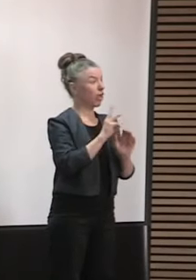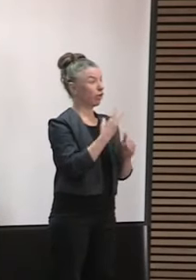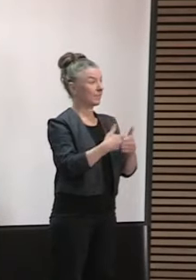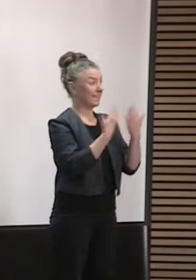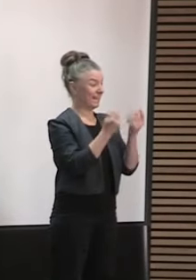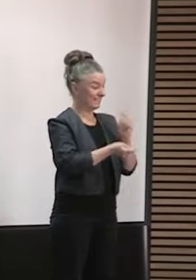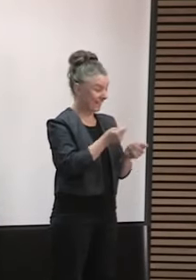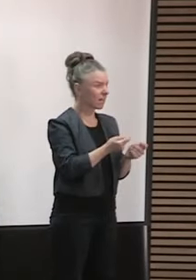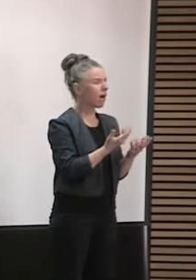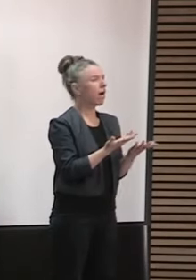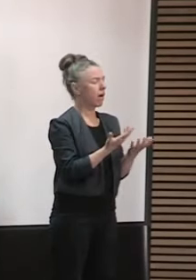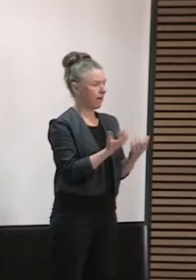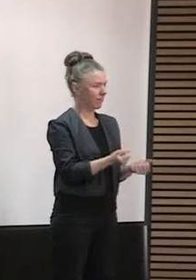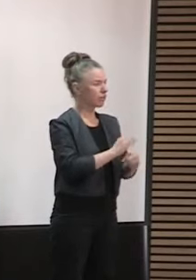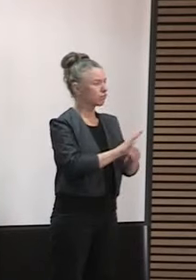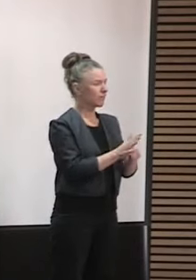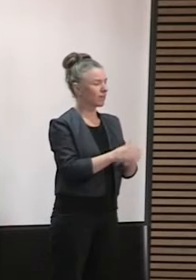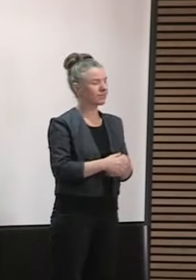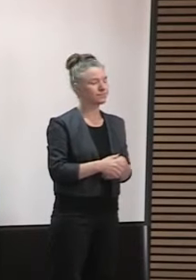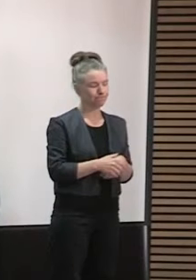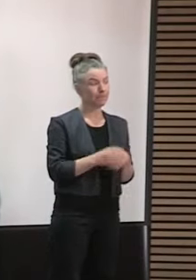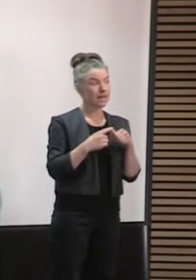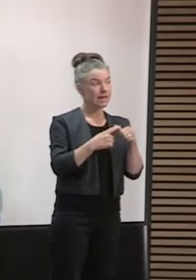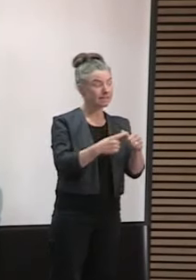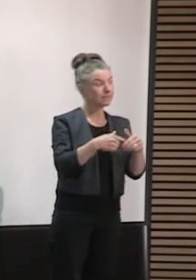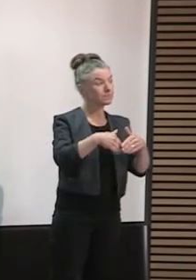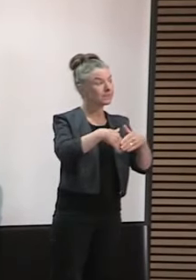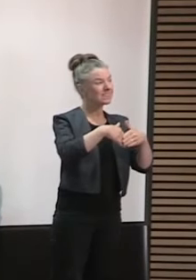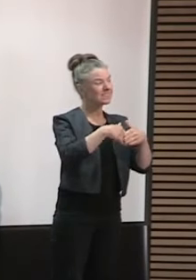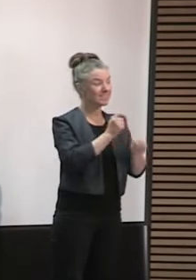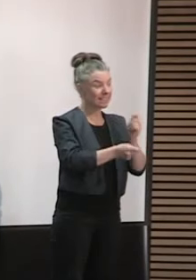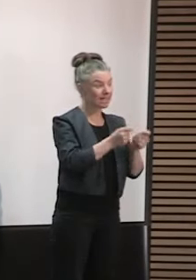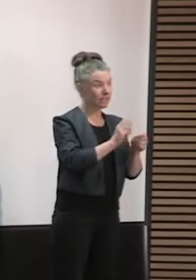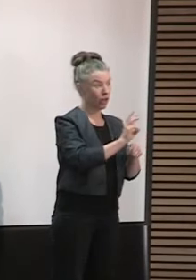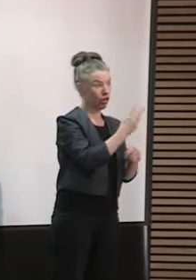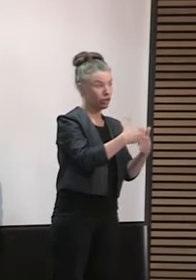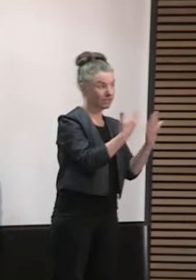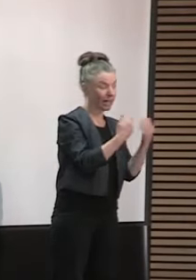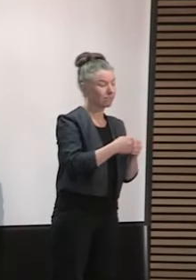changes that we're intending to make there, and just making